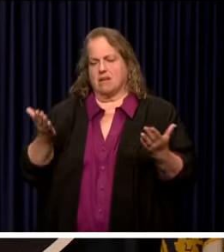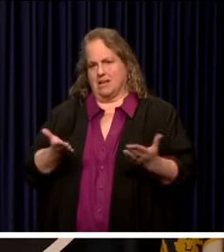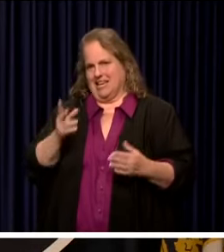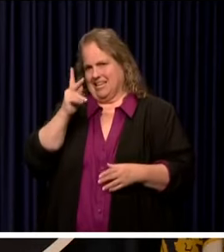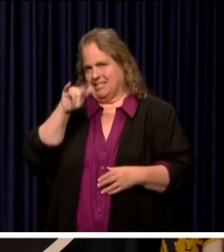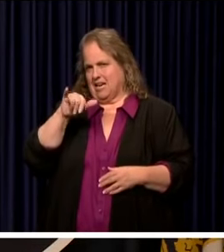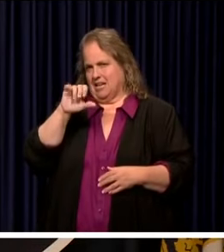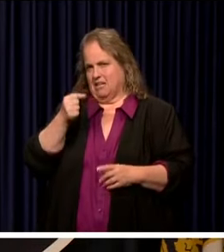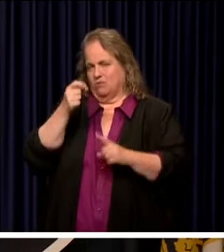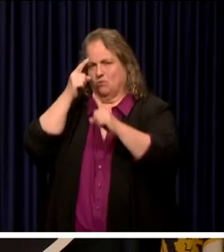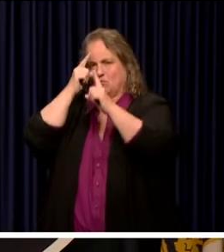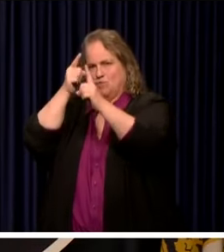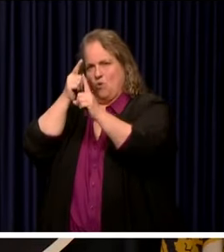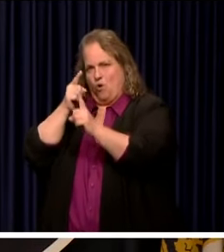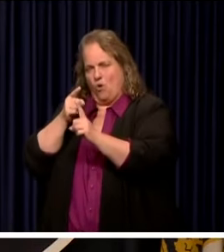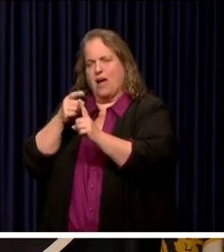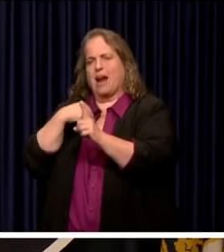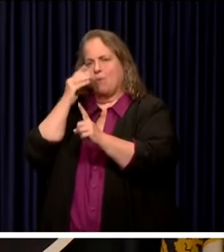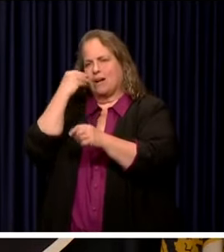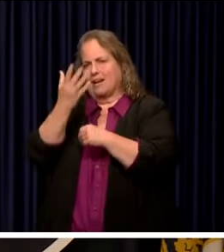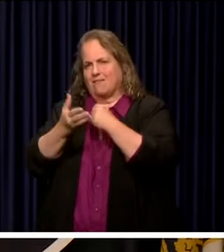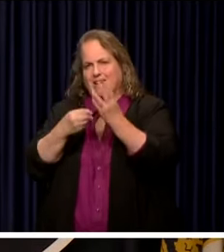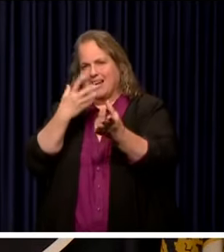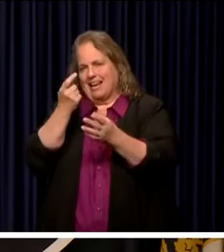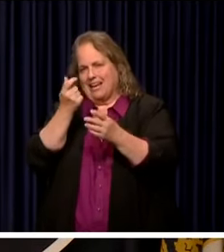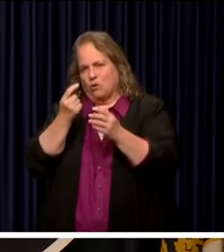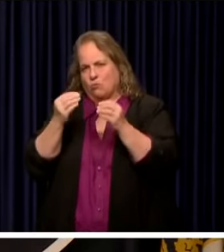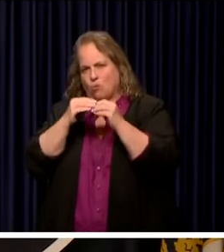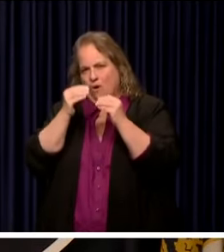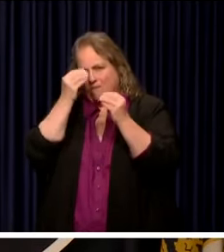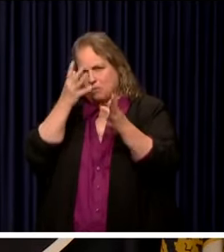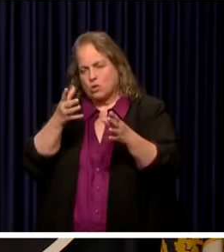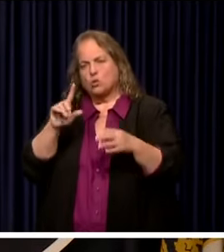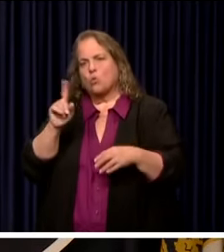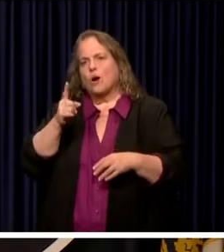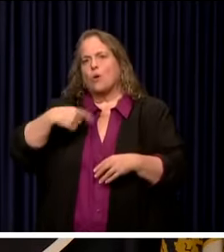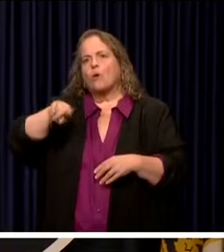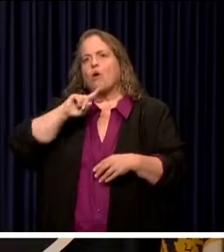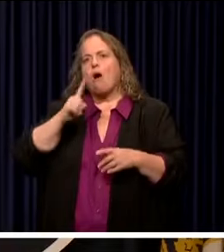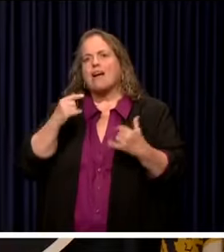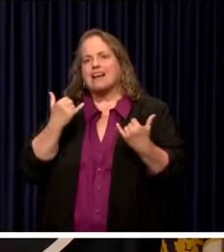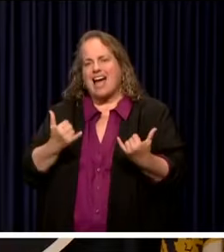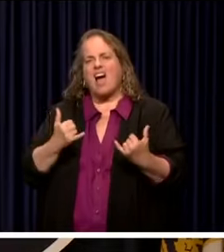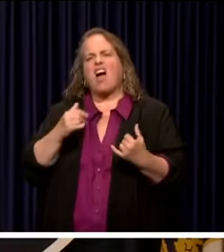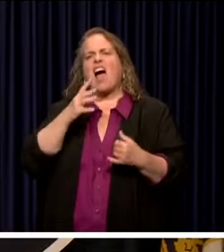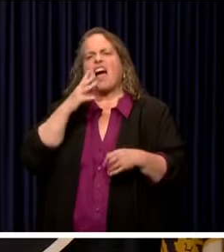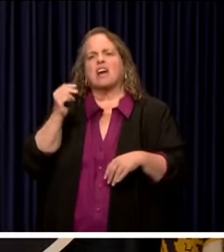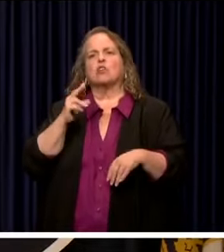HAVE PLATEAUED, AND NOW WHAT WE LOOK FOR IS THAT BEGINNING OF DECLINING. AND I WILL TELL YOU WE WON'T